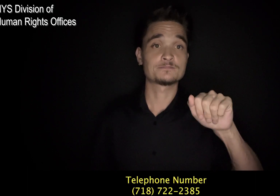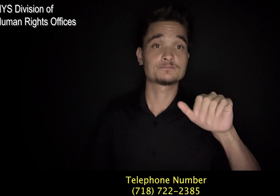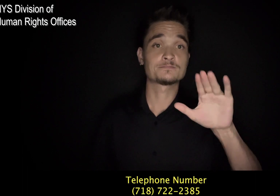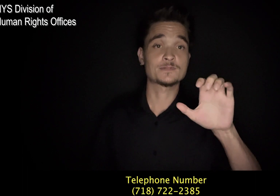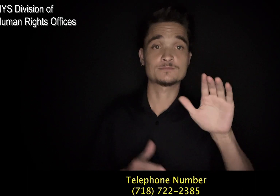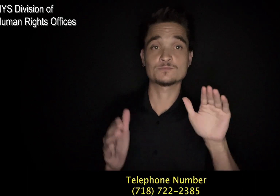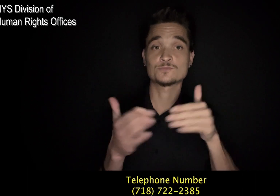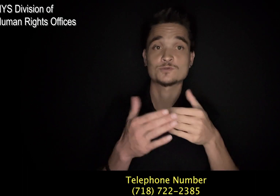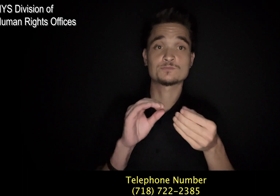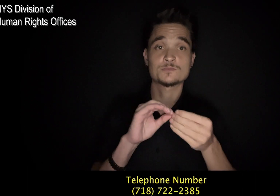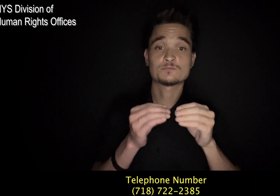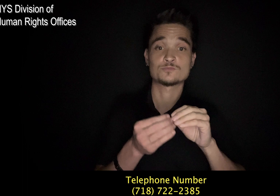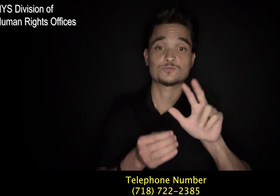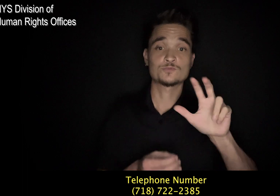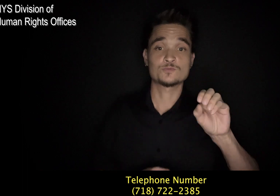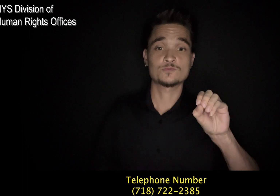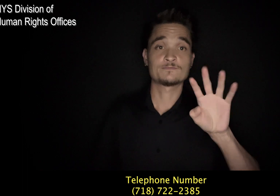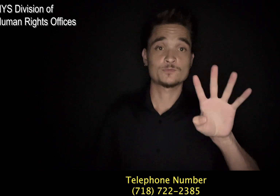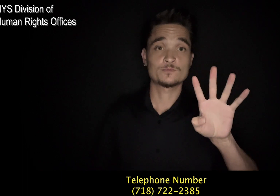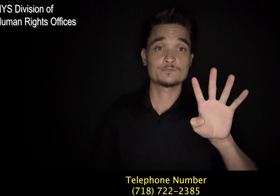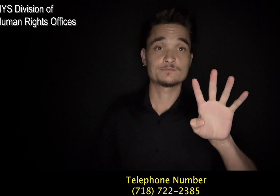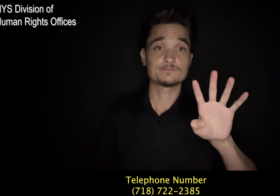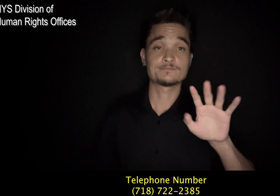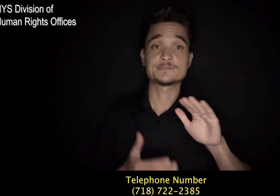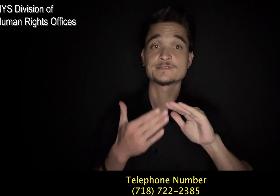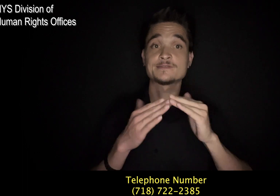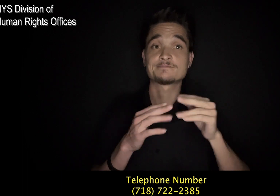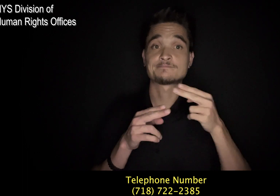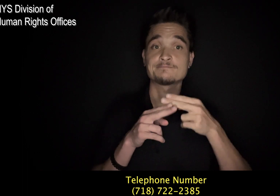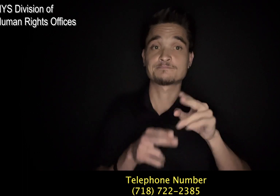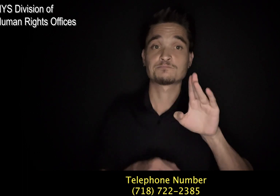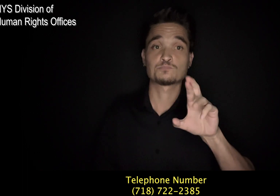Telephone Number (718) 722-2385